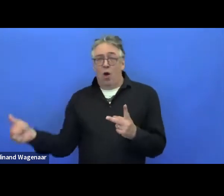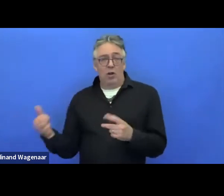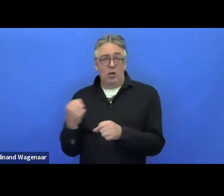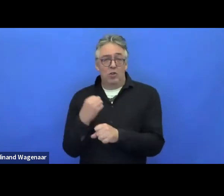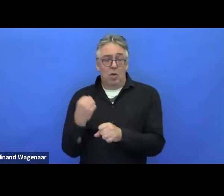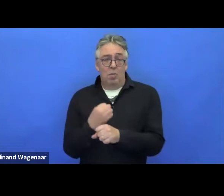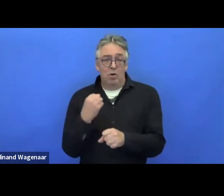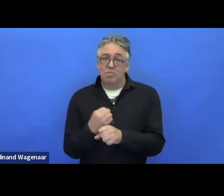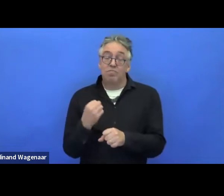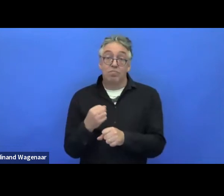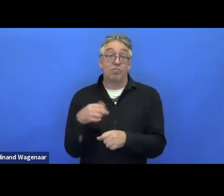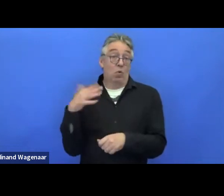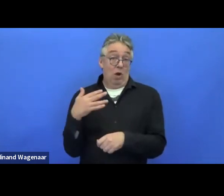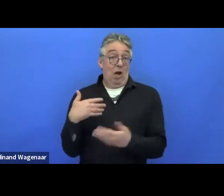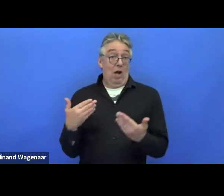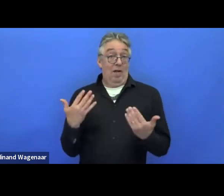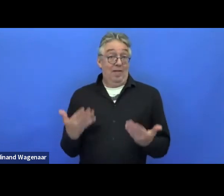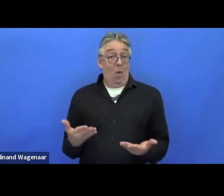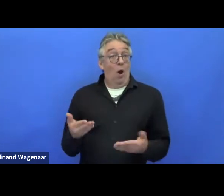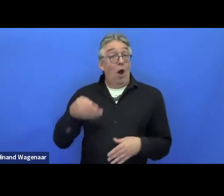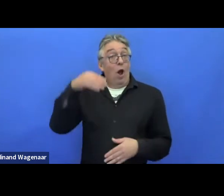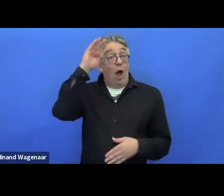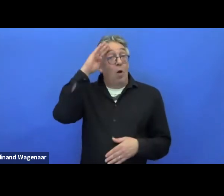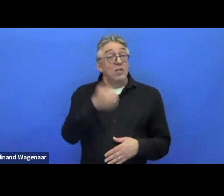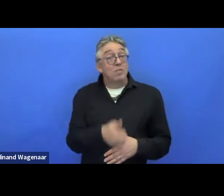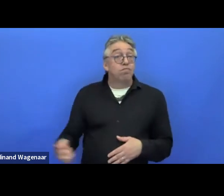She gave a lot of her time and energy to create